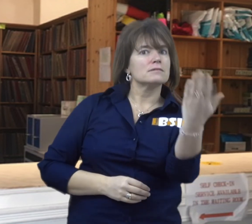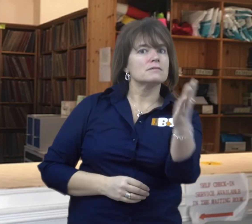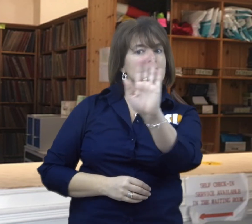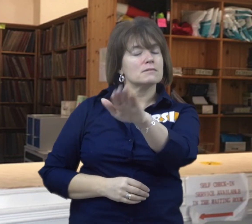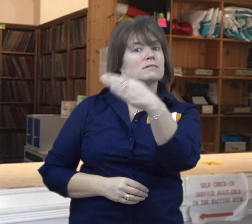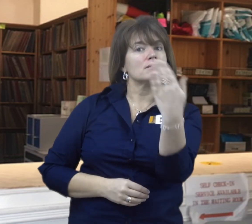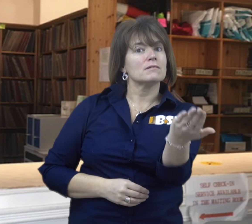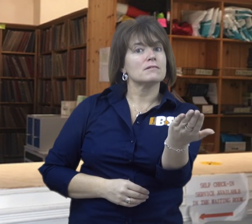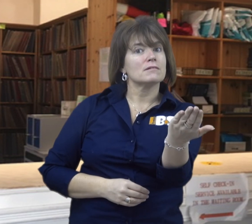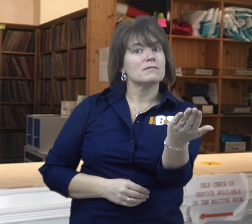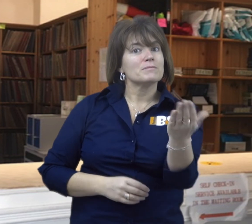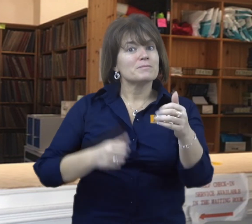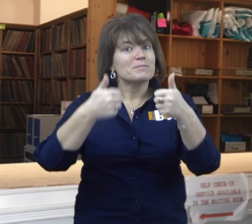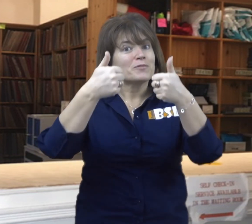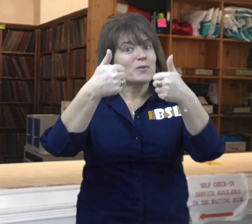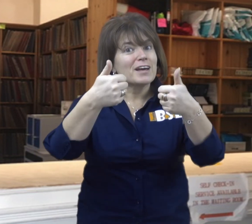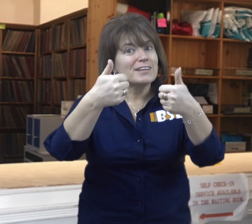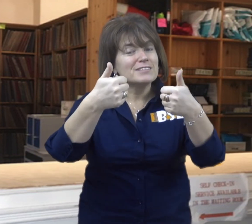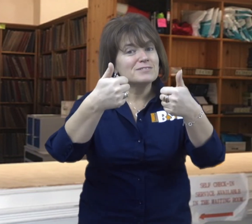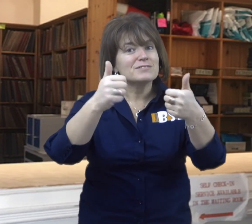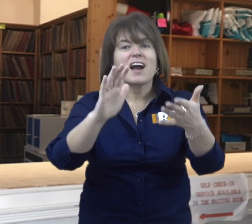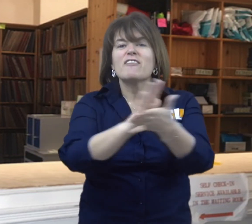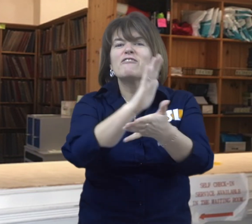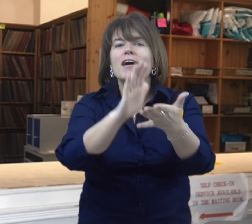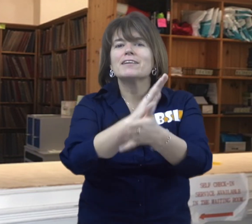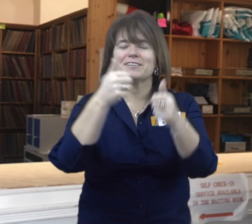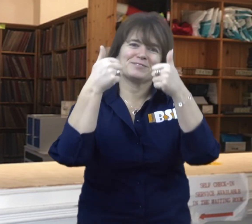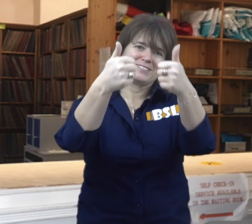If you are left-handed, like this. Ok? Have fun